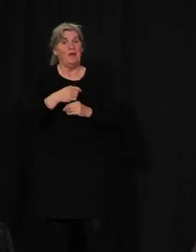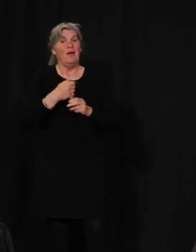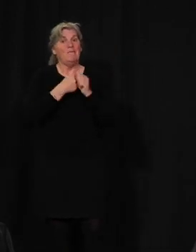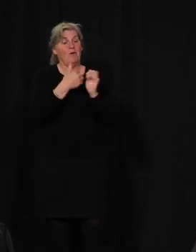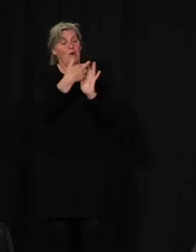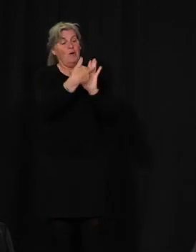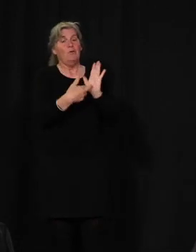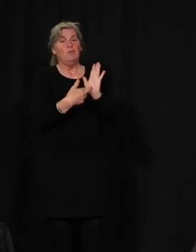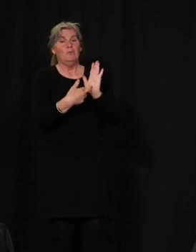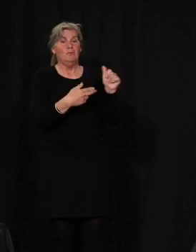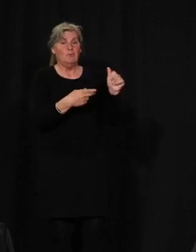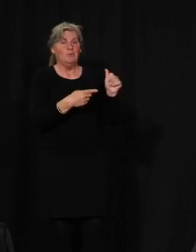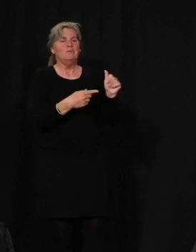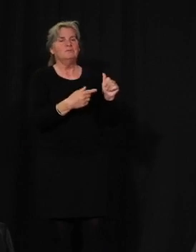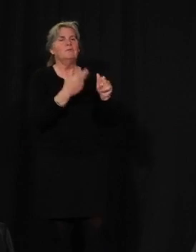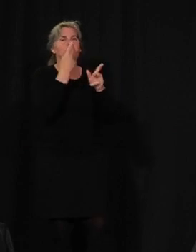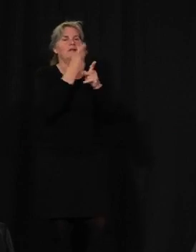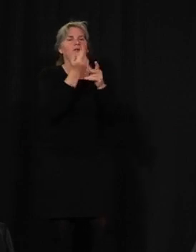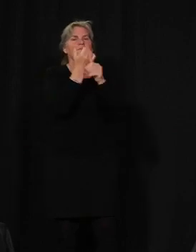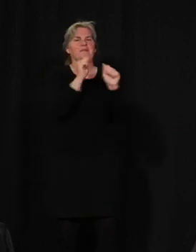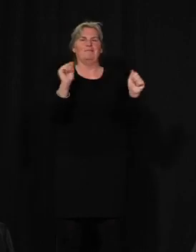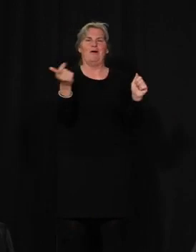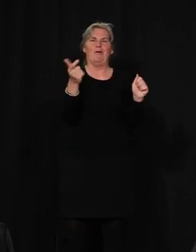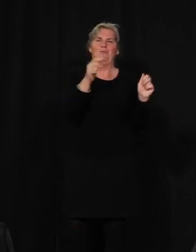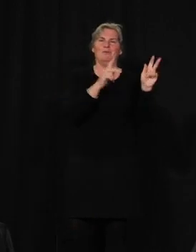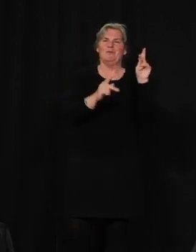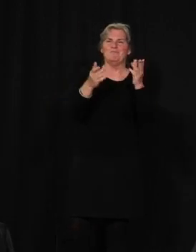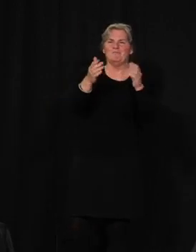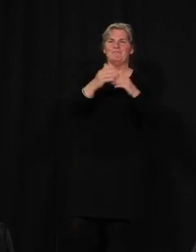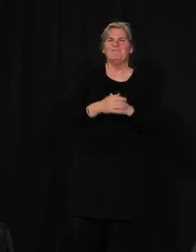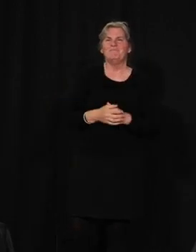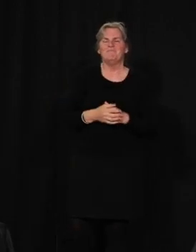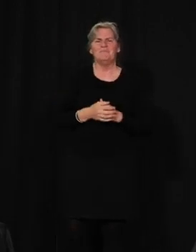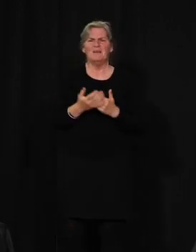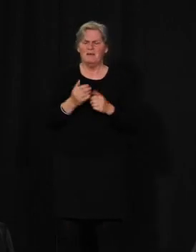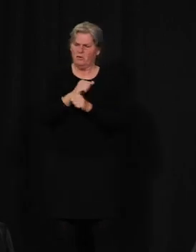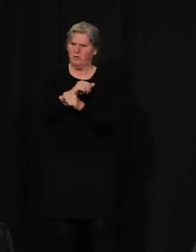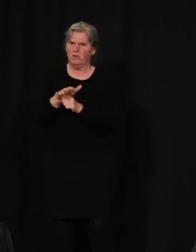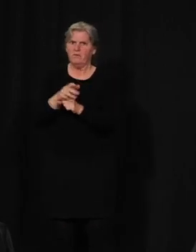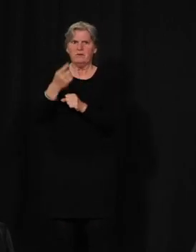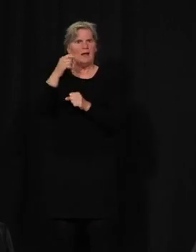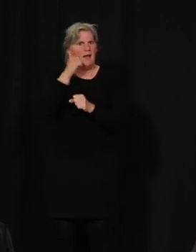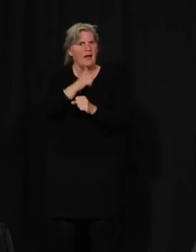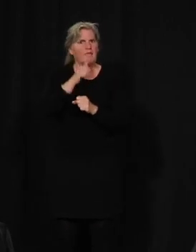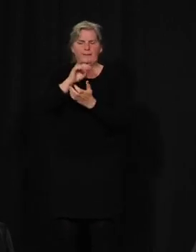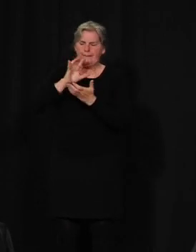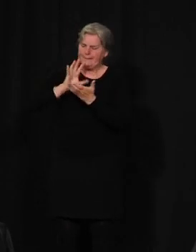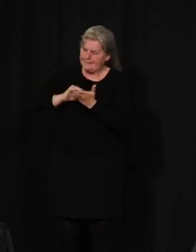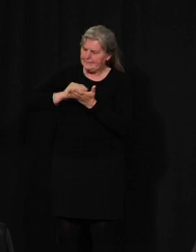others safe. We are learning more and more about COVID every day and we balance that with keeping the